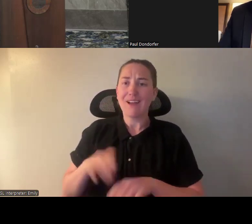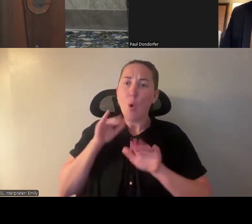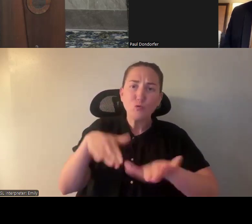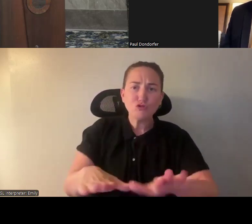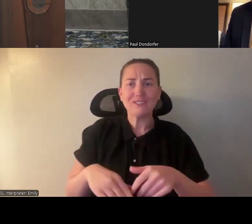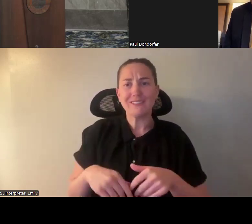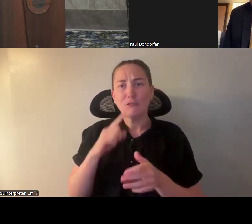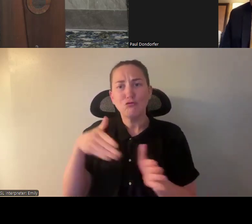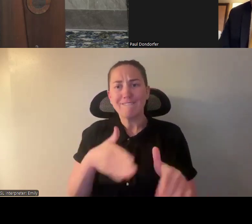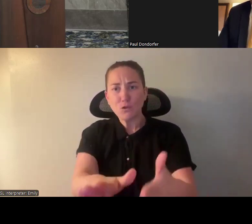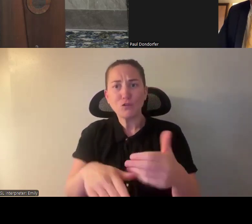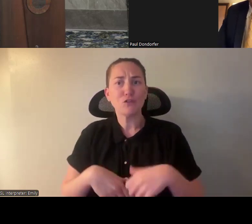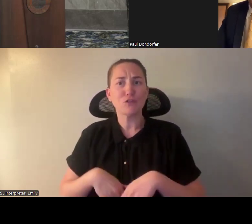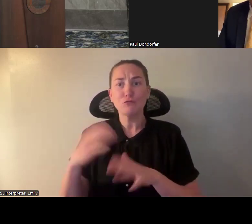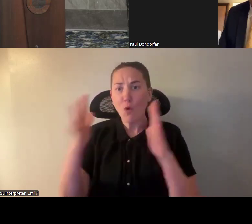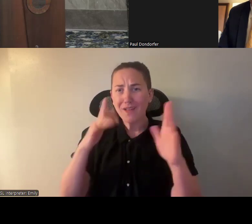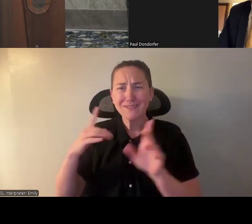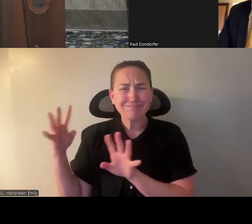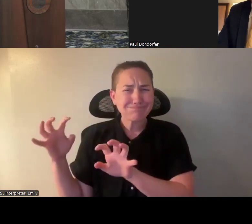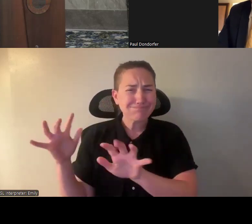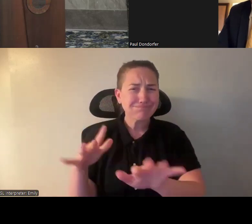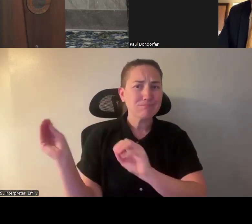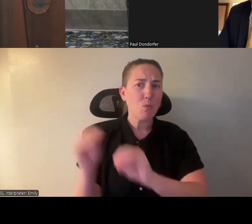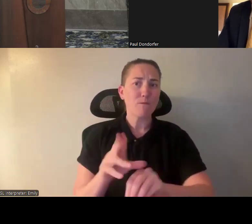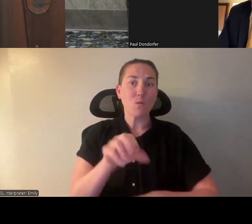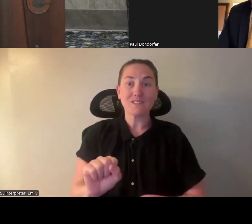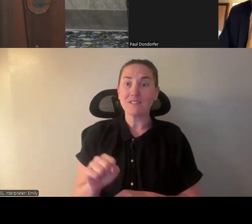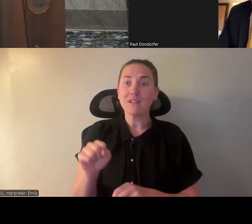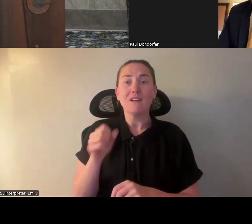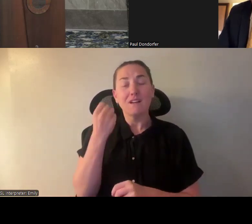and everything in between to get to the US Um although their journeys may have differed their